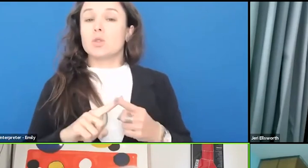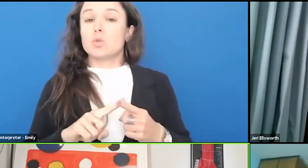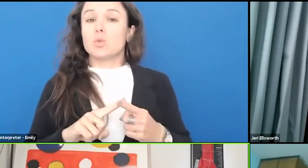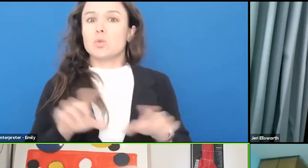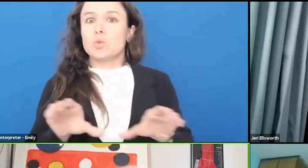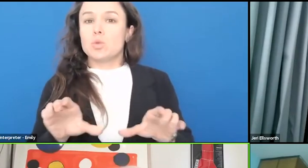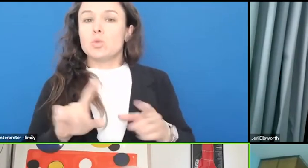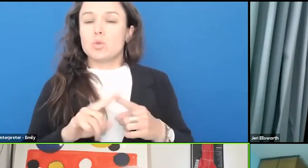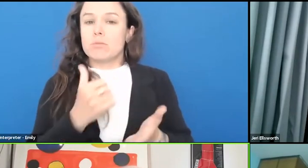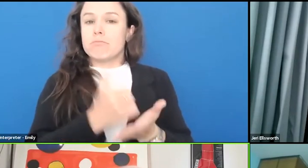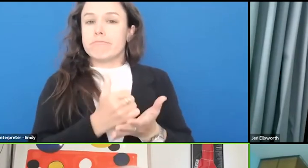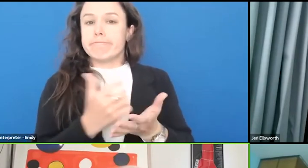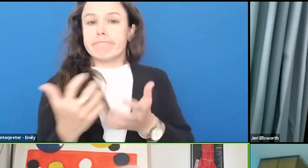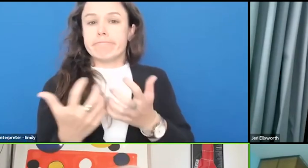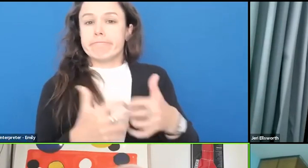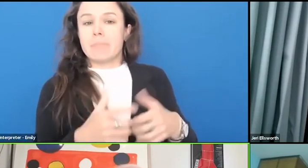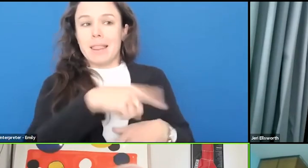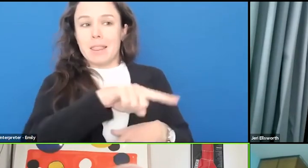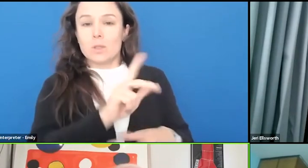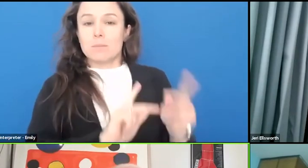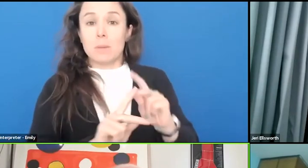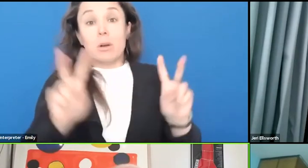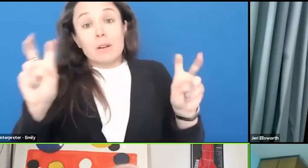group of people. Which you could also consider special needs people, right,